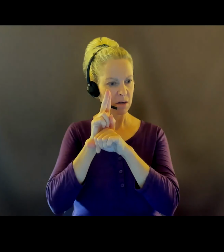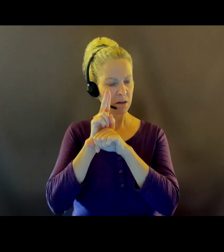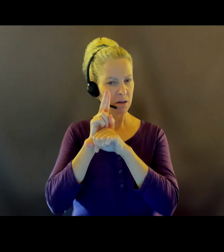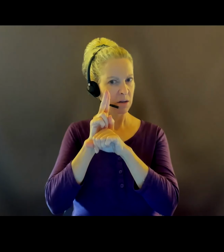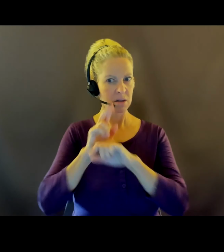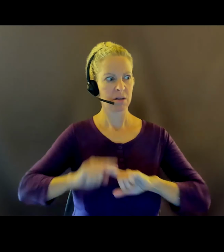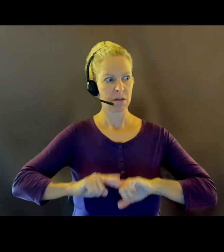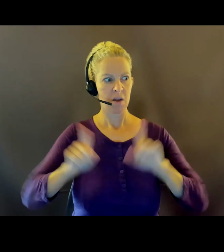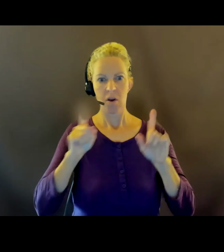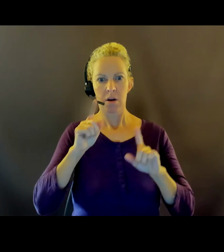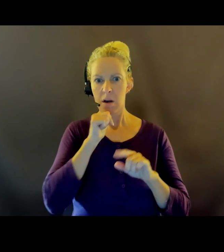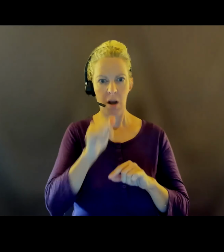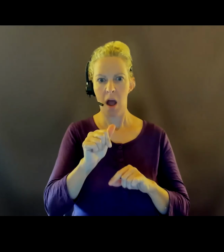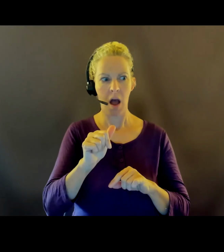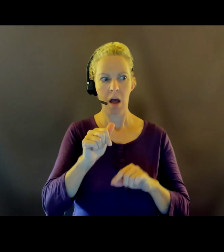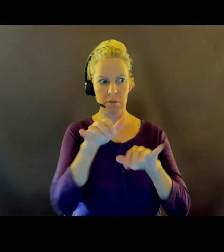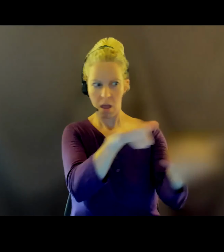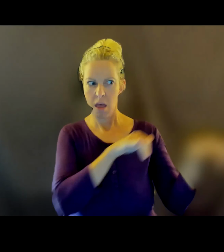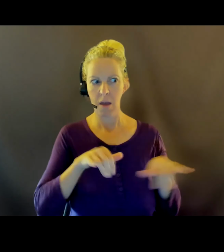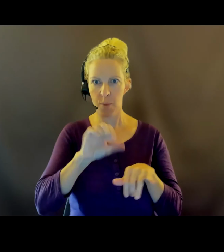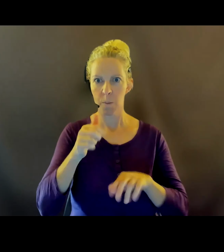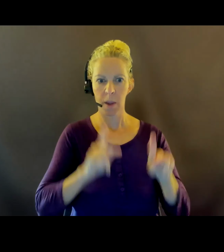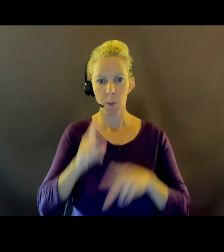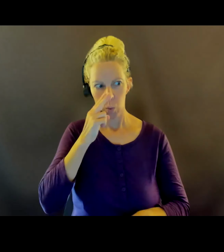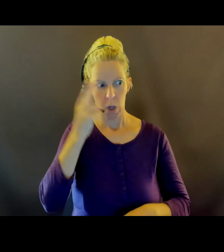Atypical? Something like that?